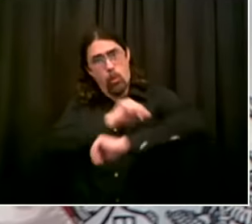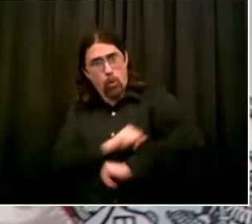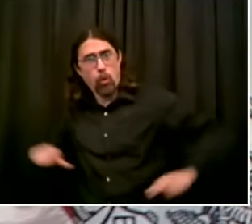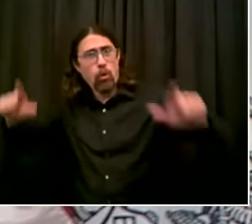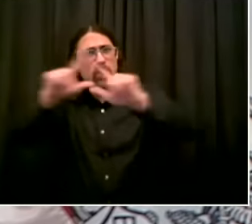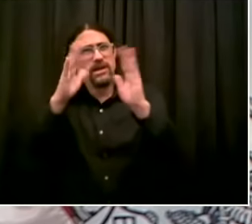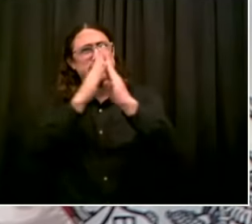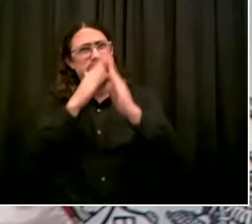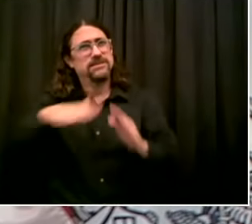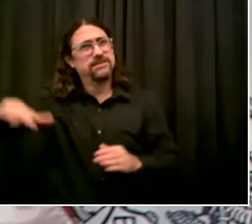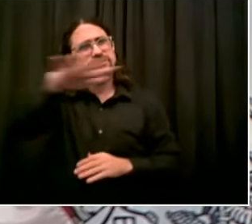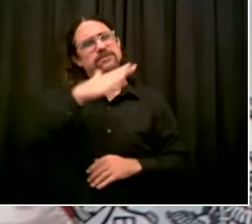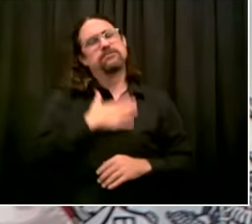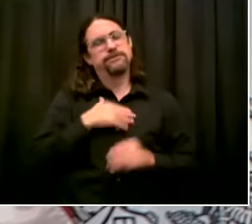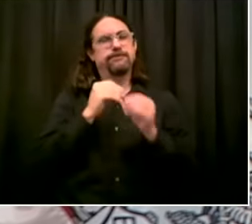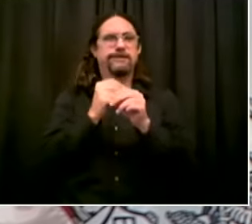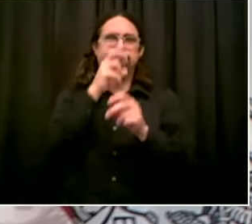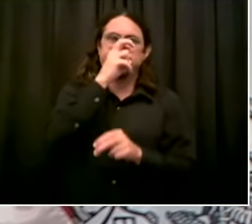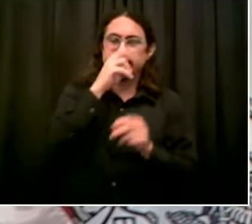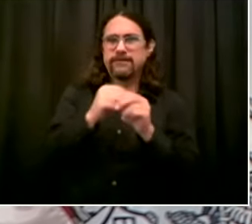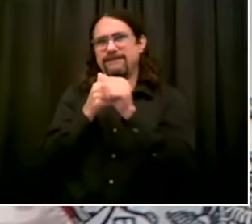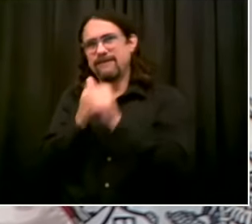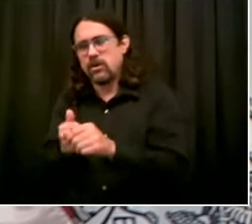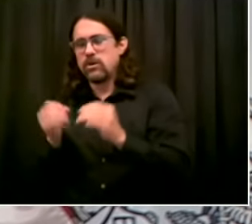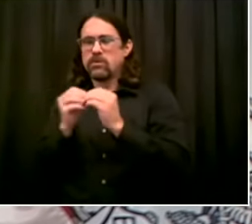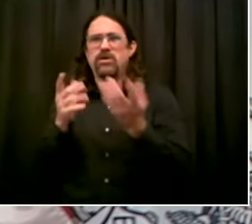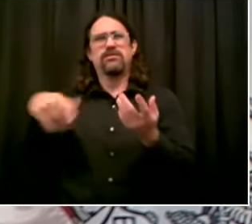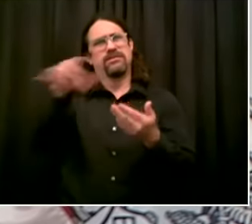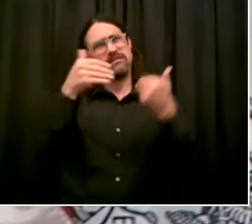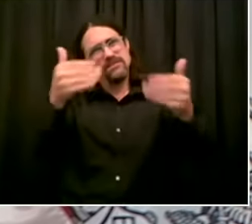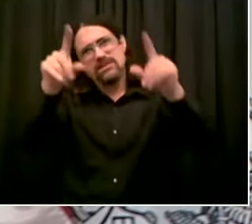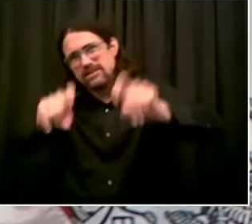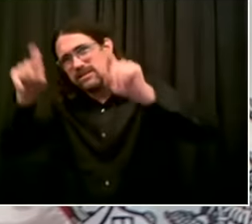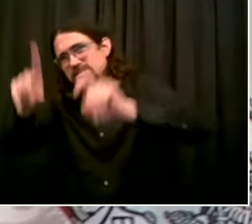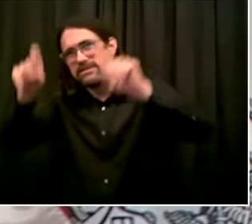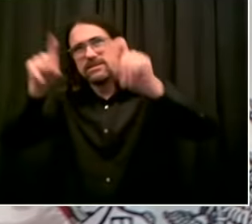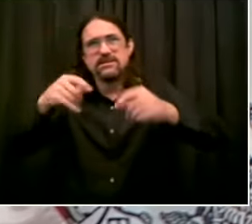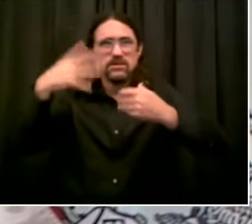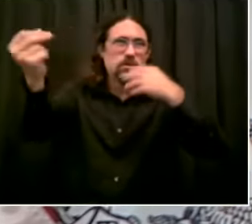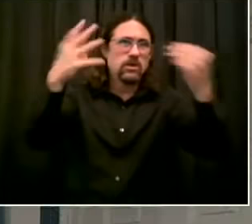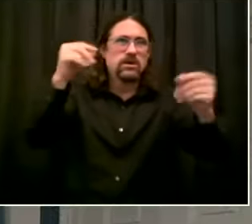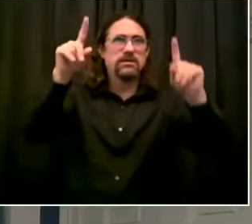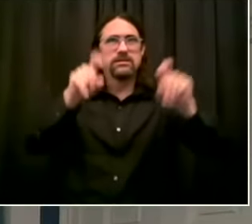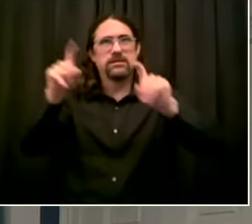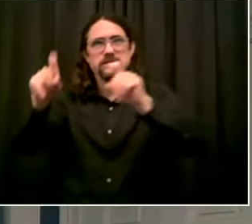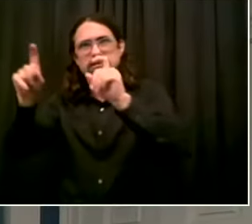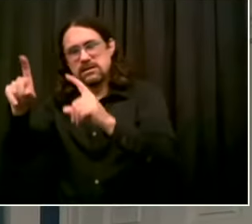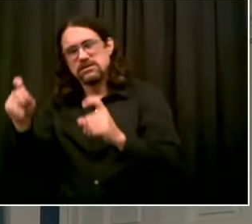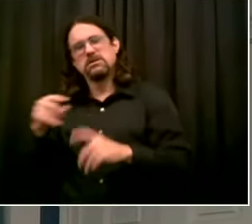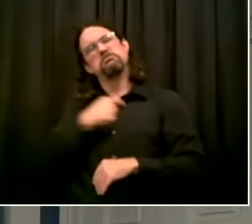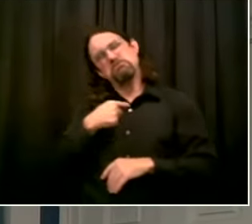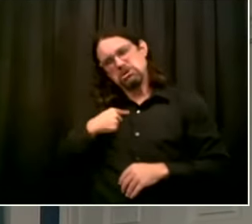SERVE, AND I REALLY WISH ONCE AND FOR ALL IT WOULD BE CHANGED. WITH THAT SAID,